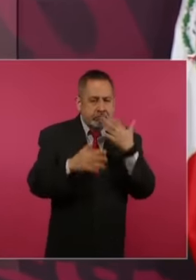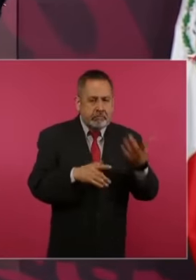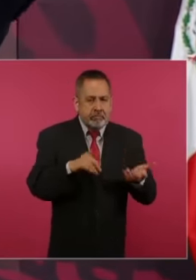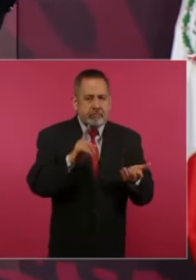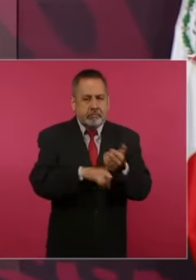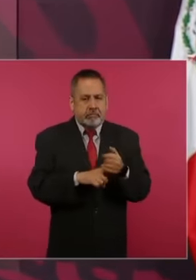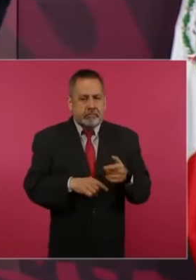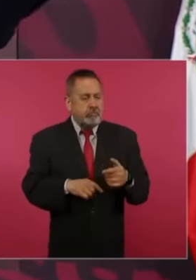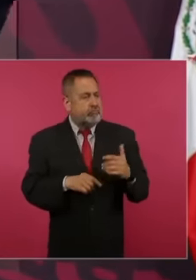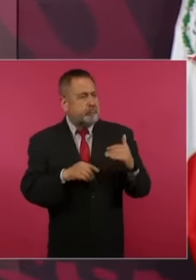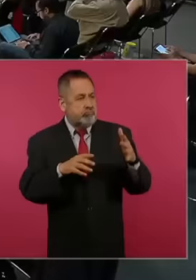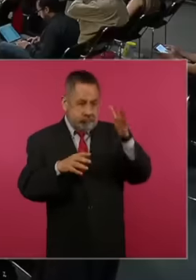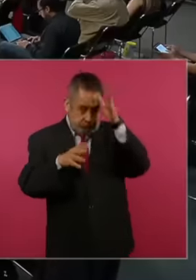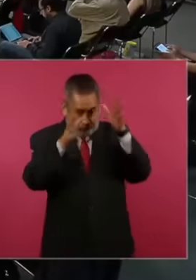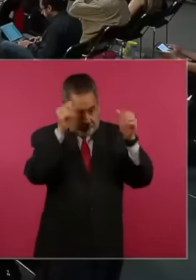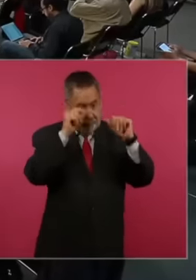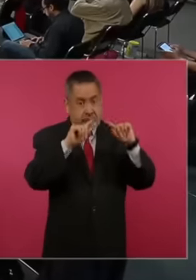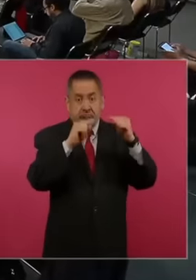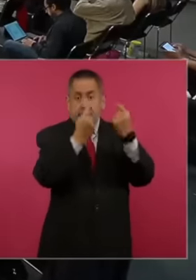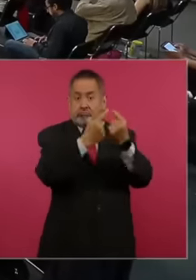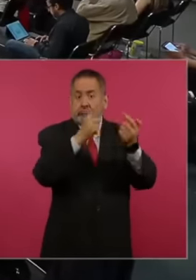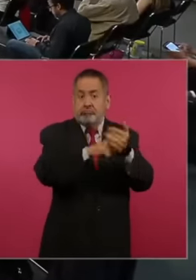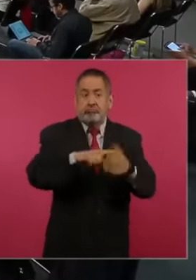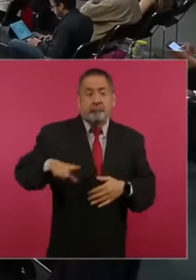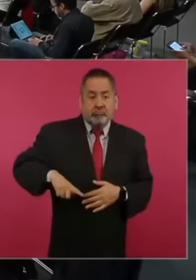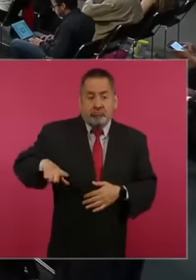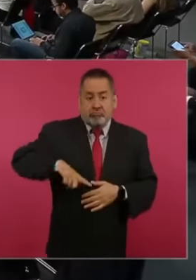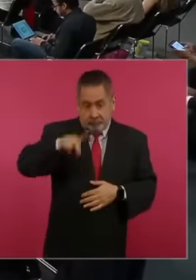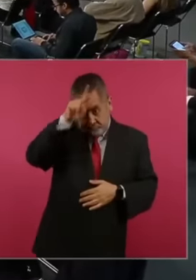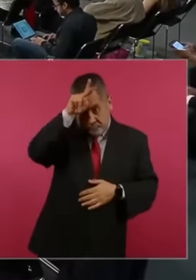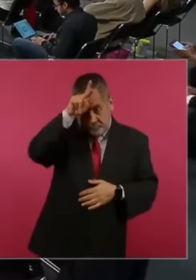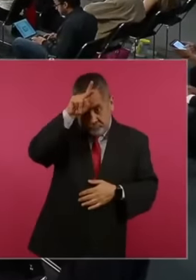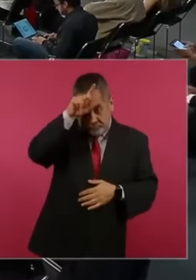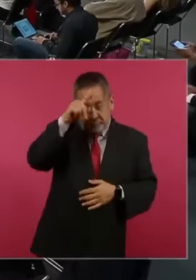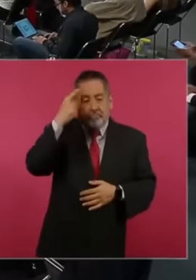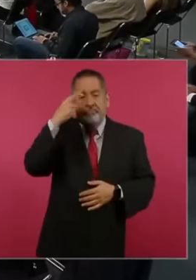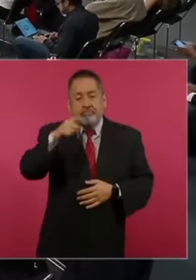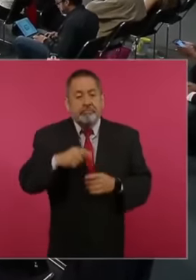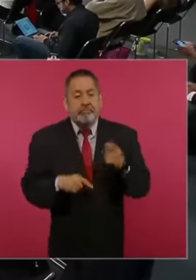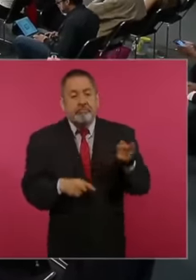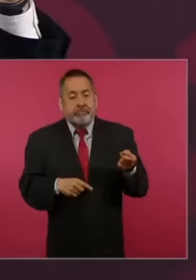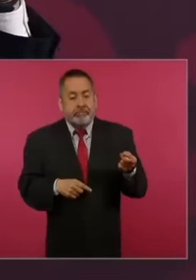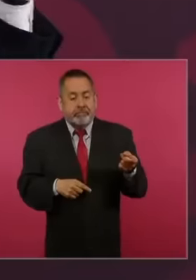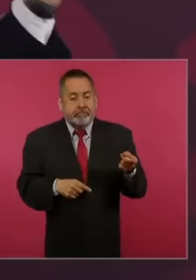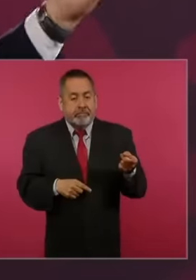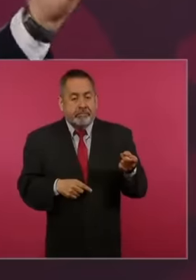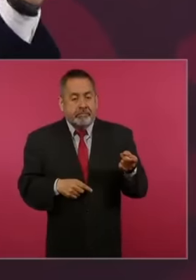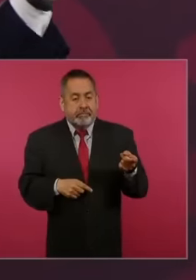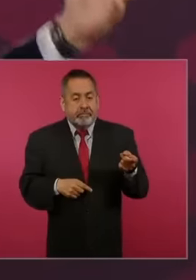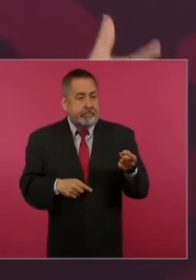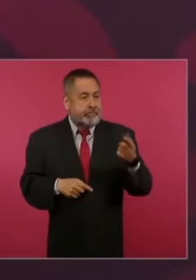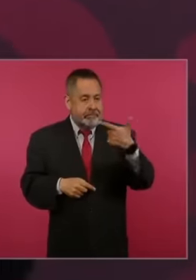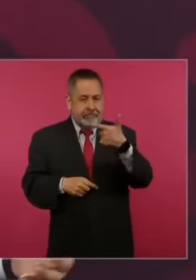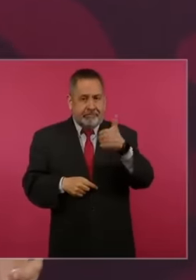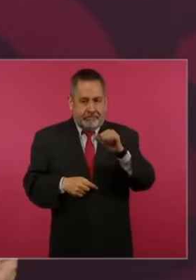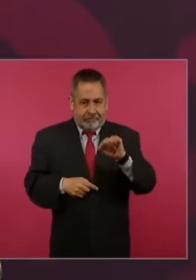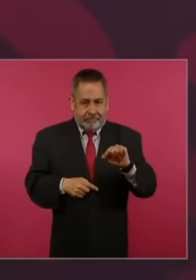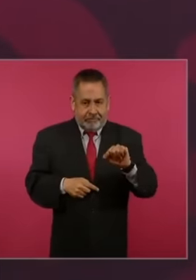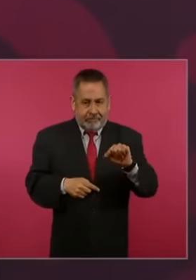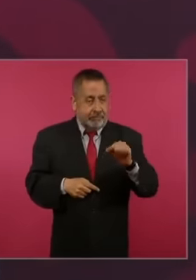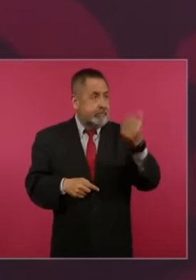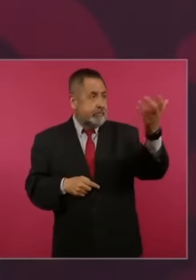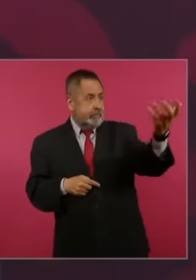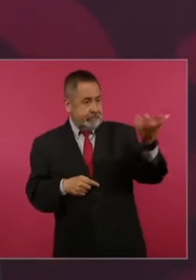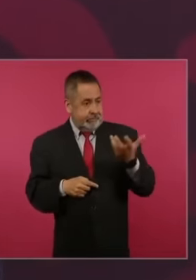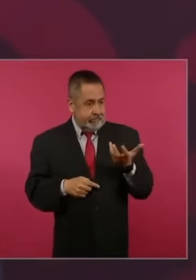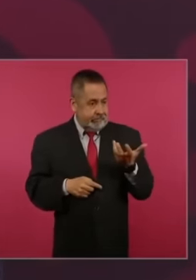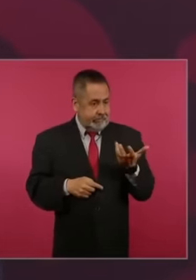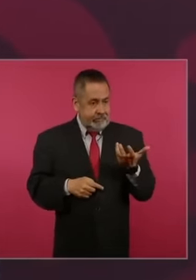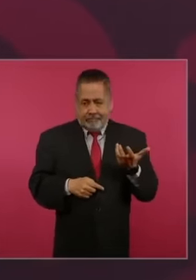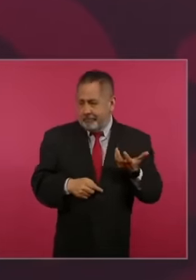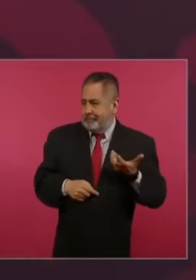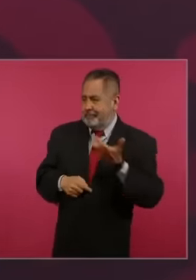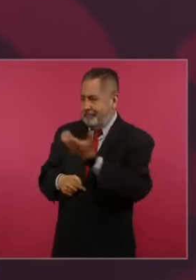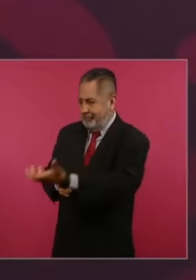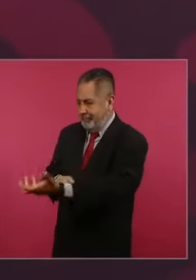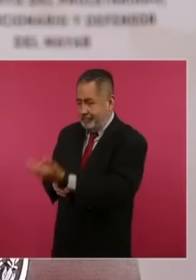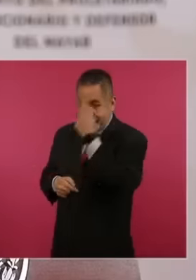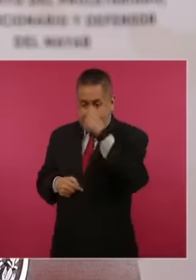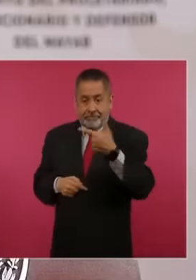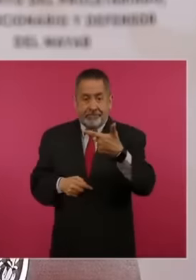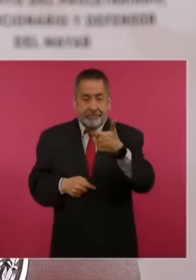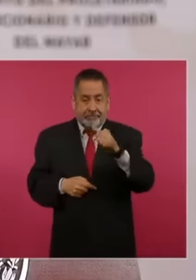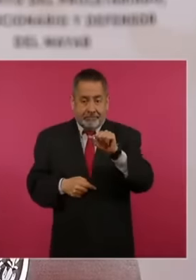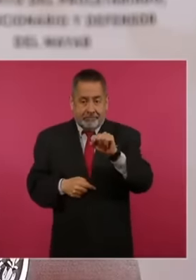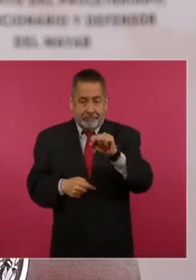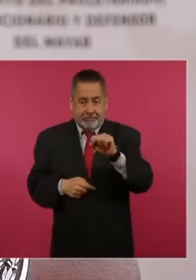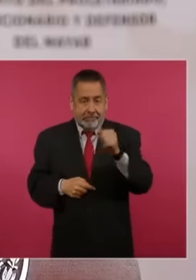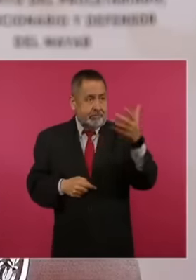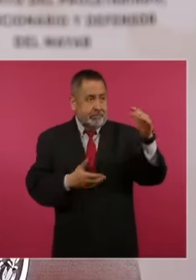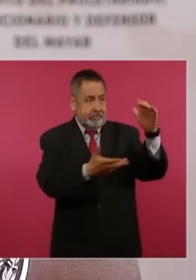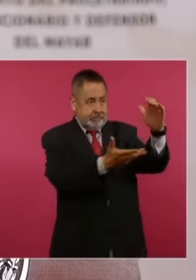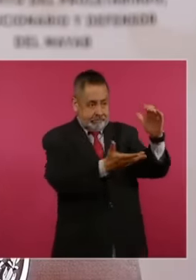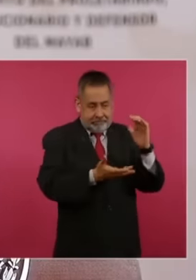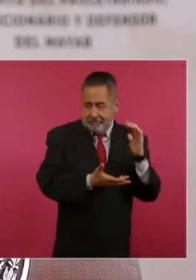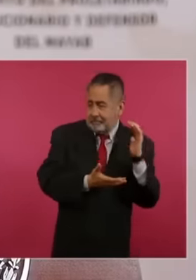the rulers of Peru to bring Gas from Peru to Mexico,